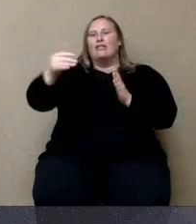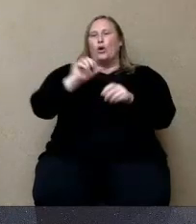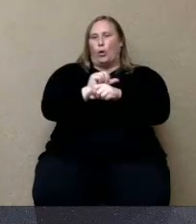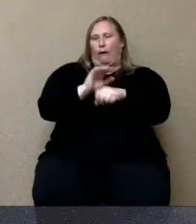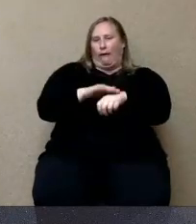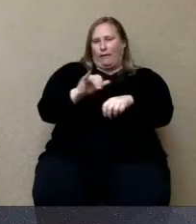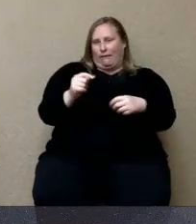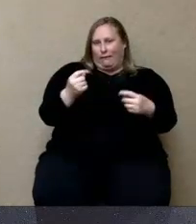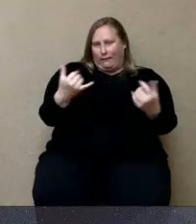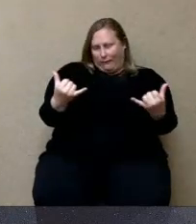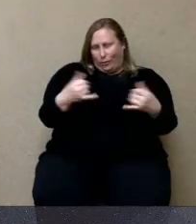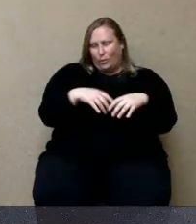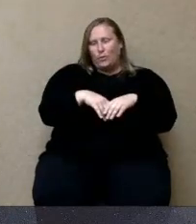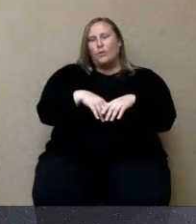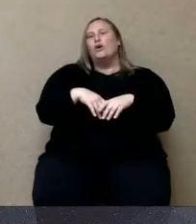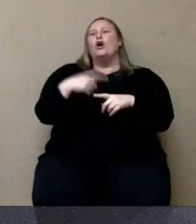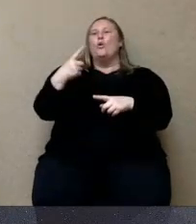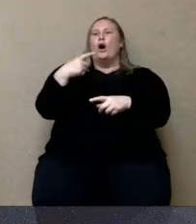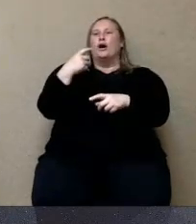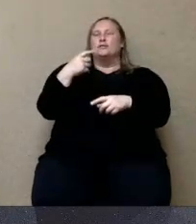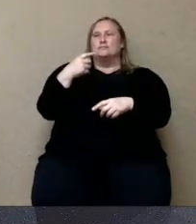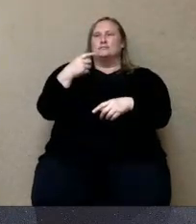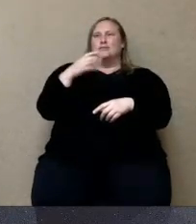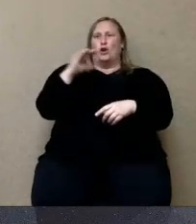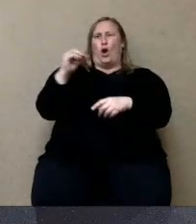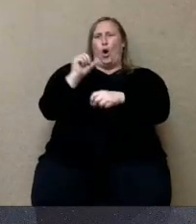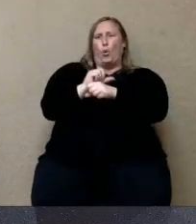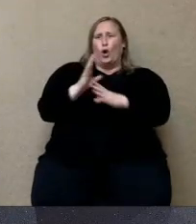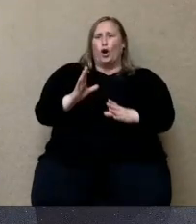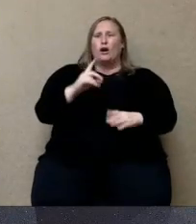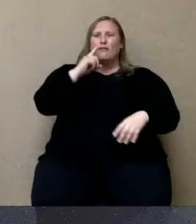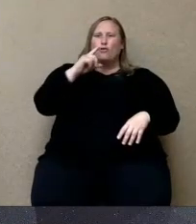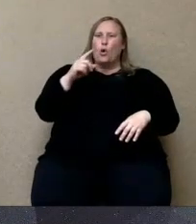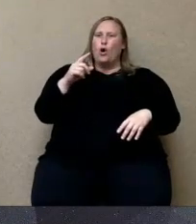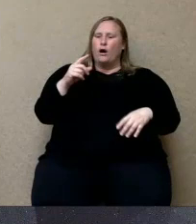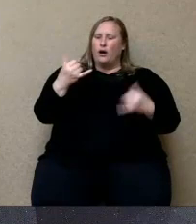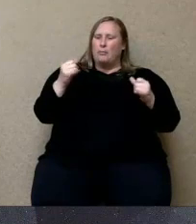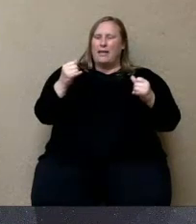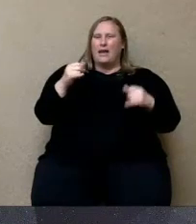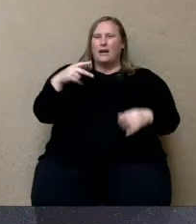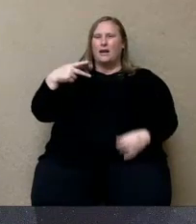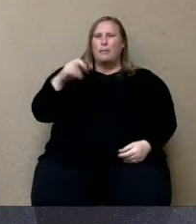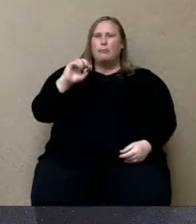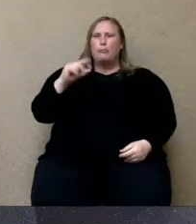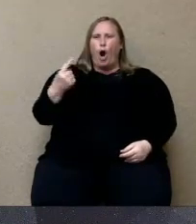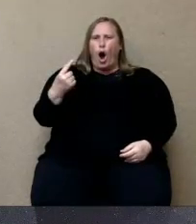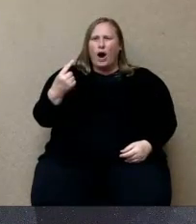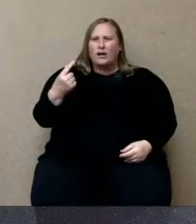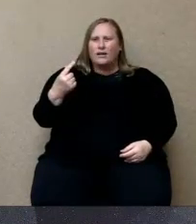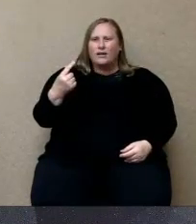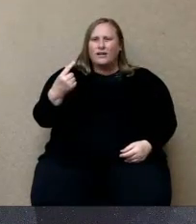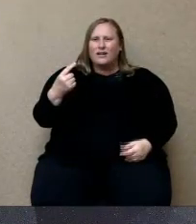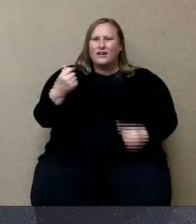One of our co-workers a few years ago got to try it for playing Pong, the computer game, and she said you had